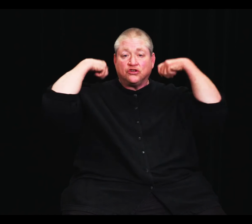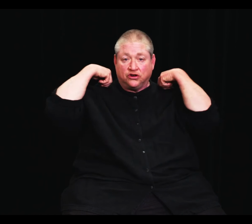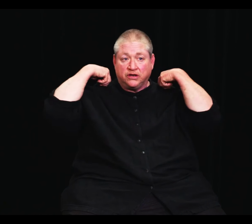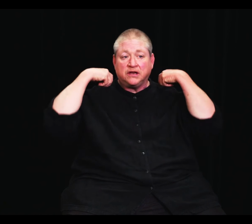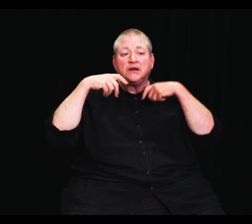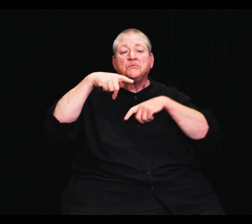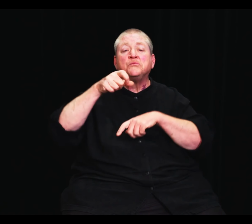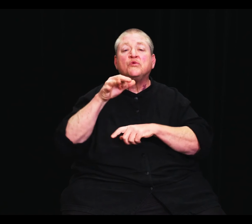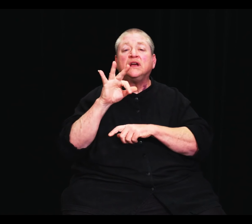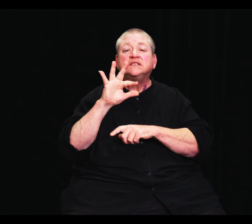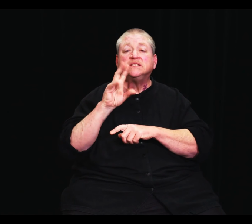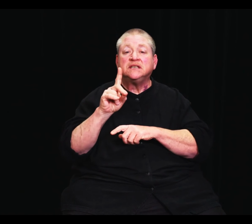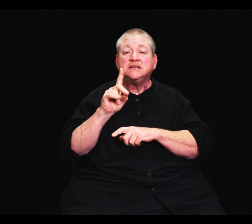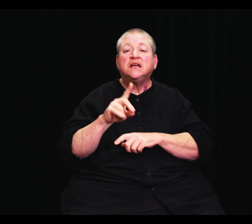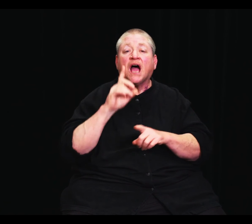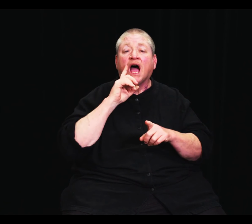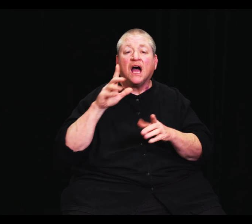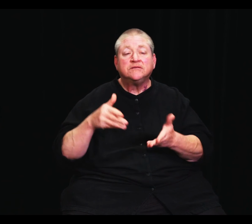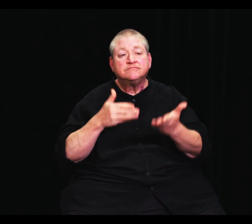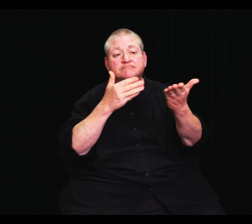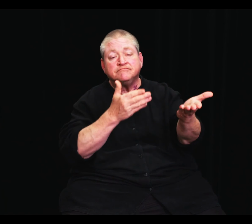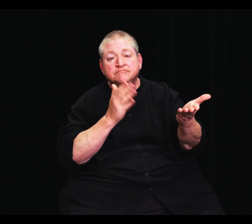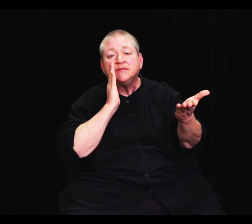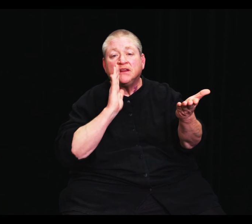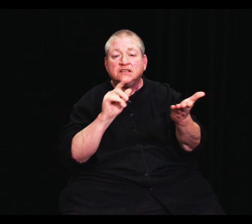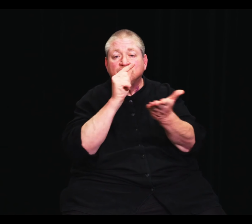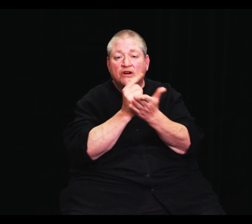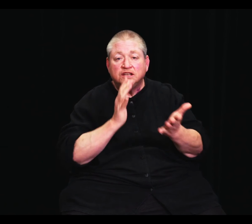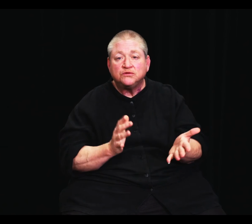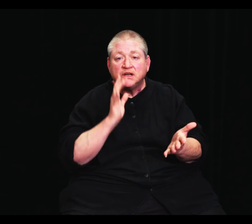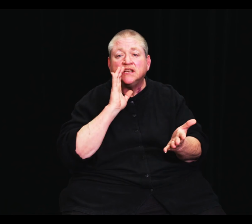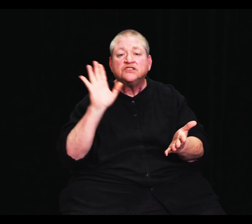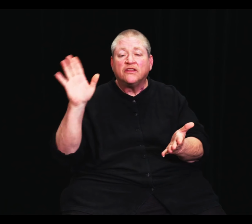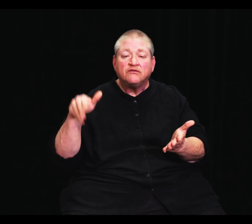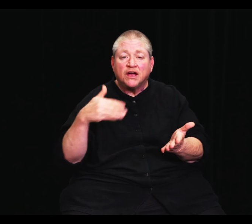Master's candidates at home, please prepare to don your hood. President Randhawa,